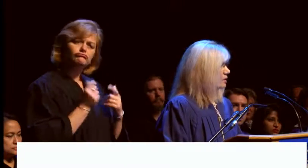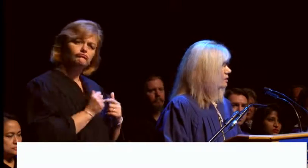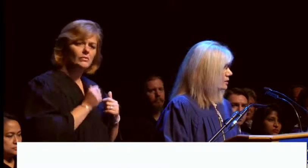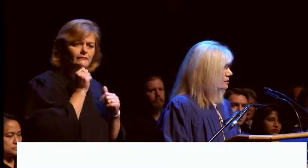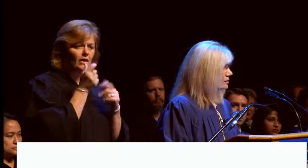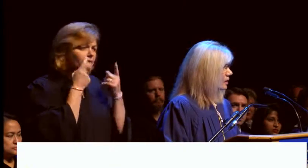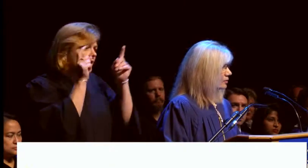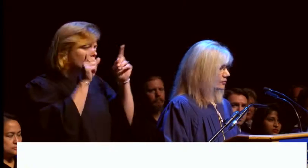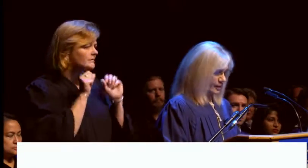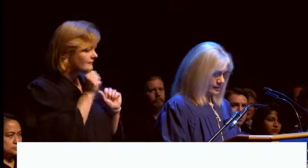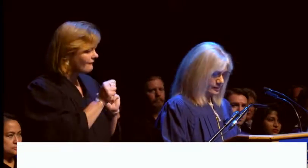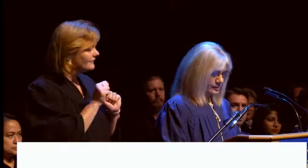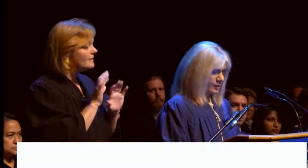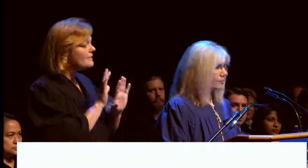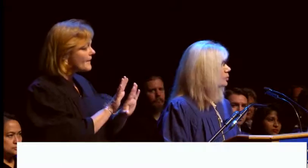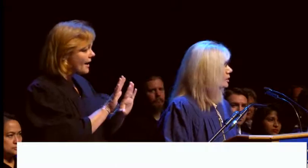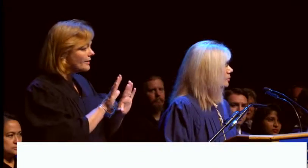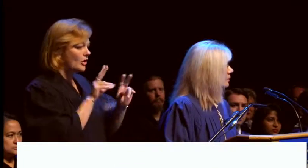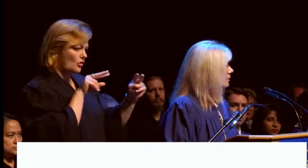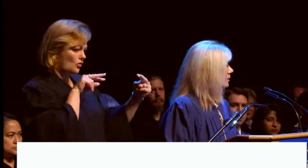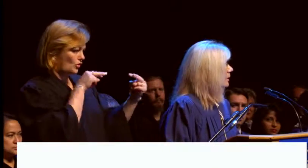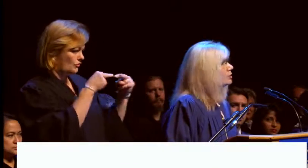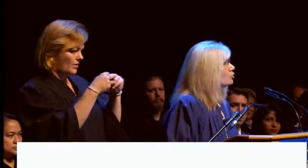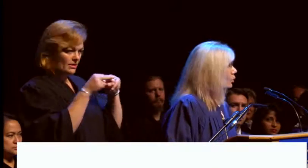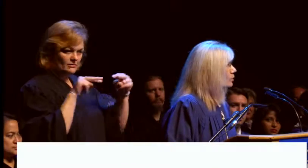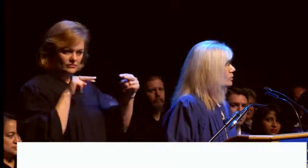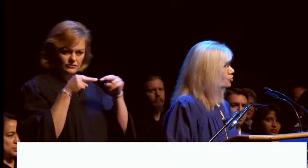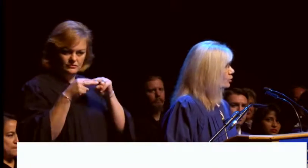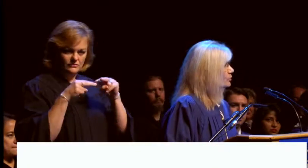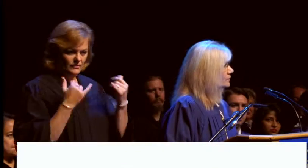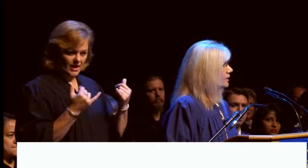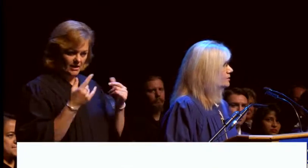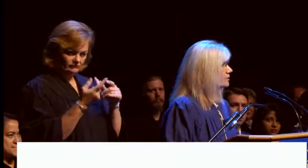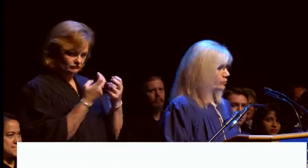THESE ARE THE FACES OF PEOPLE IN YOUR CHOSEN INDUSTRY.